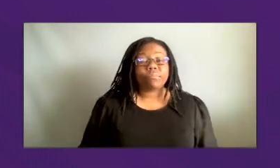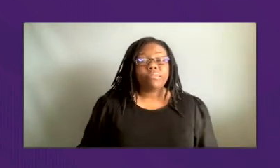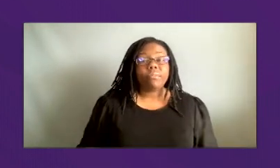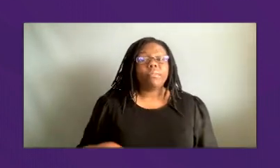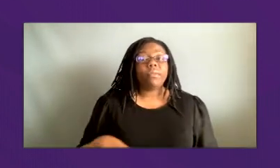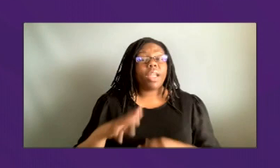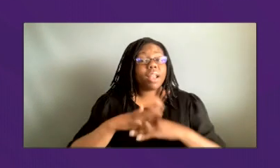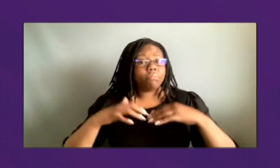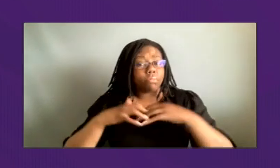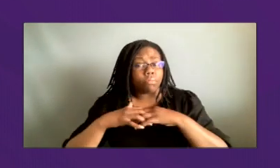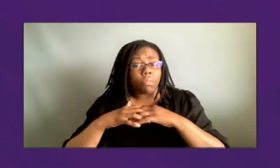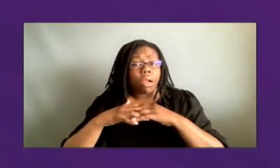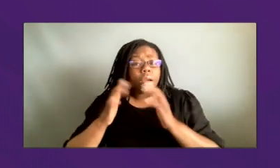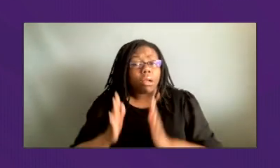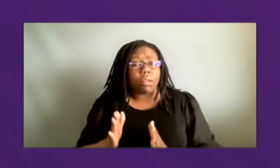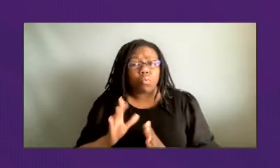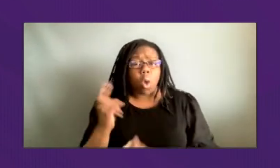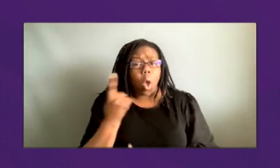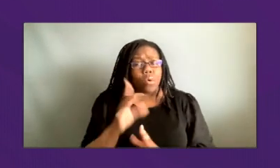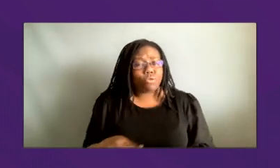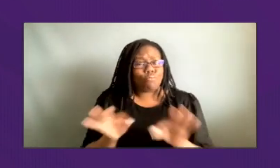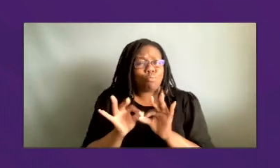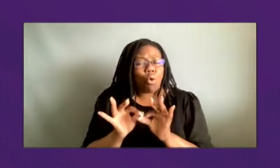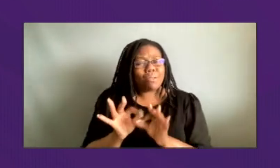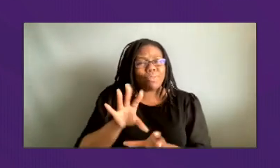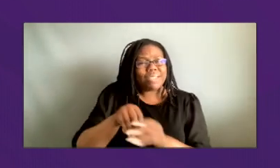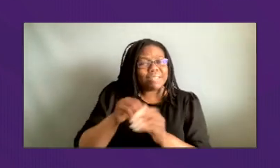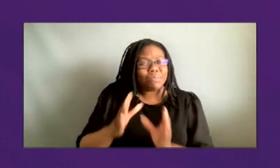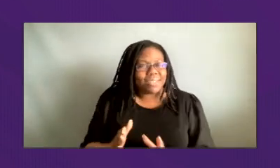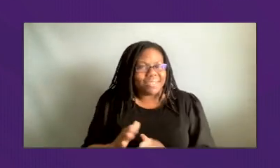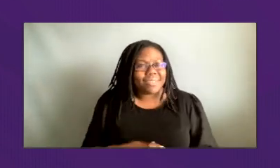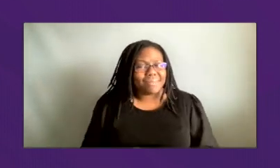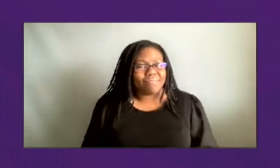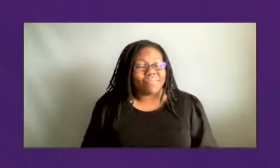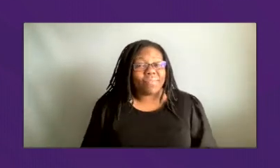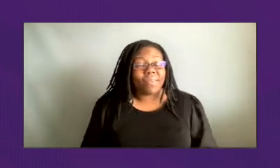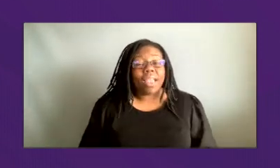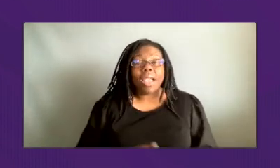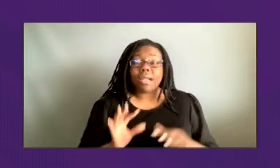the first Thanksgiving. Going back to what Adrienne mentioned when thinking about how to